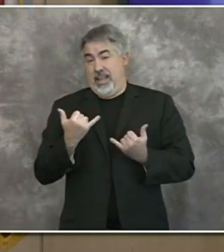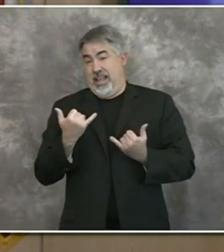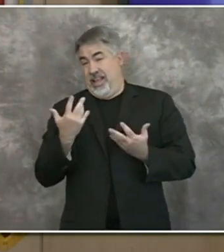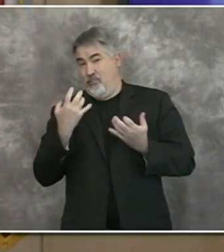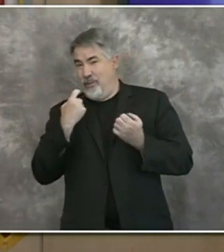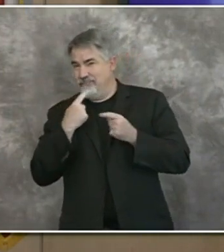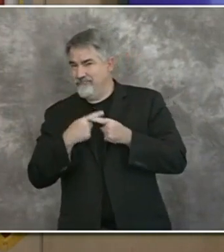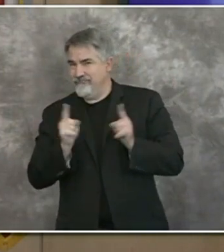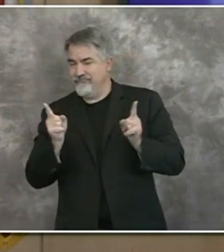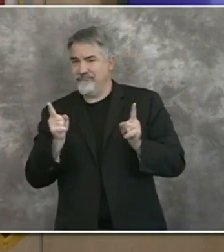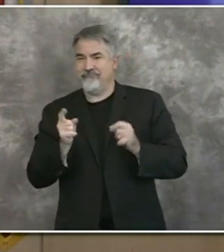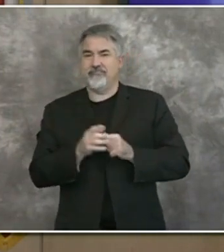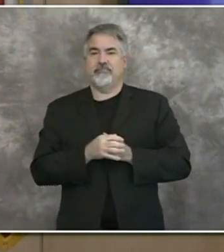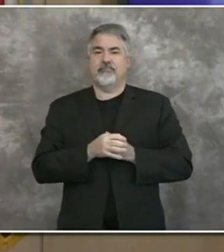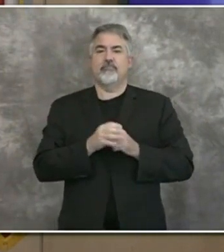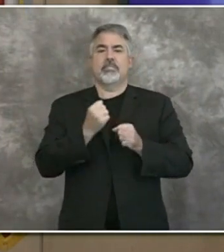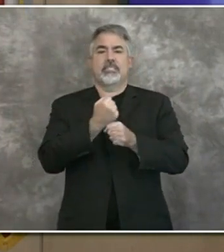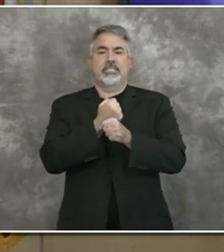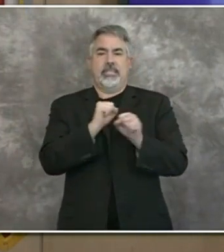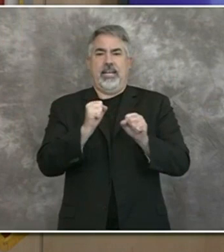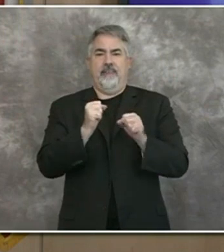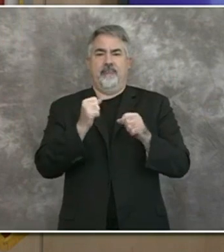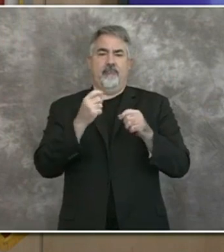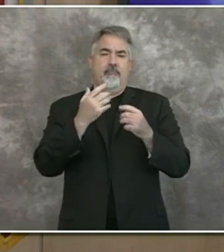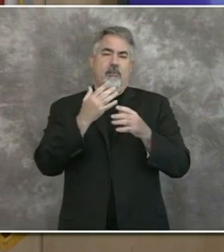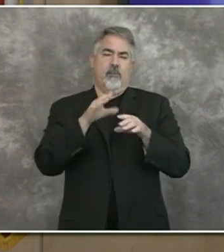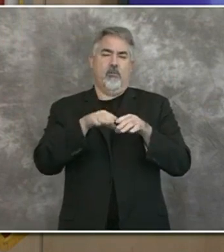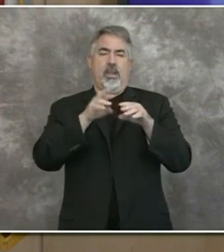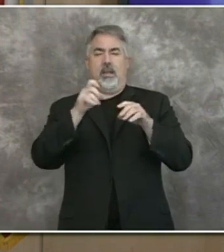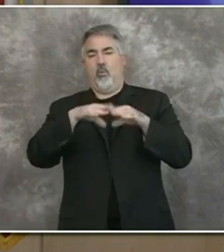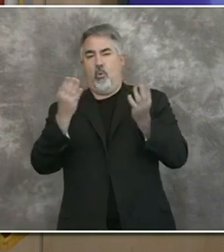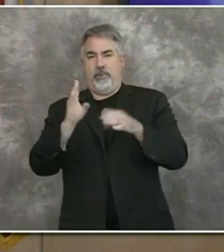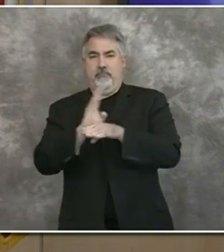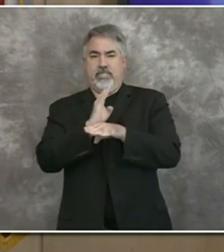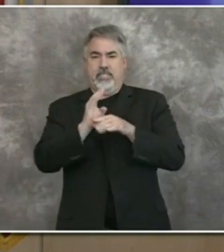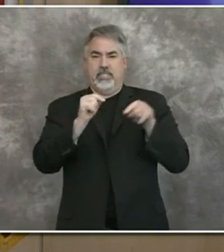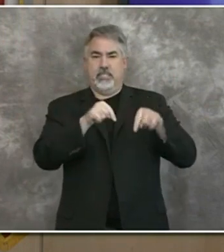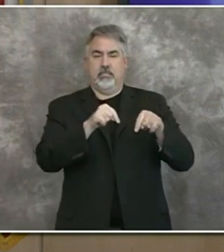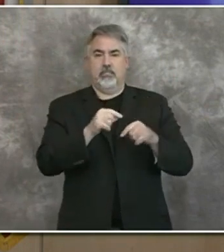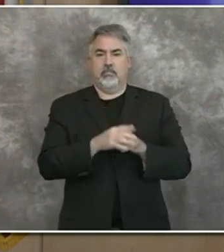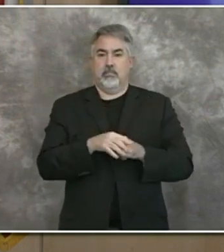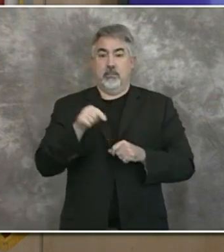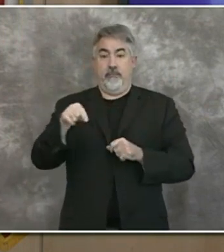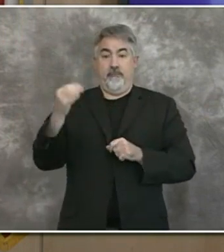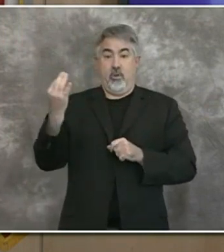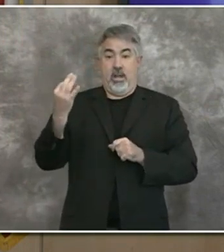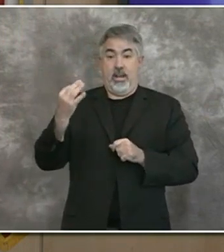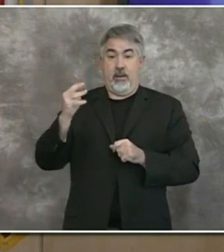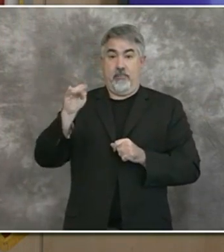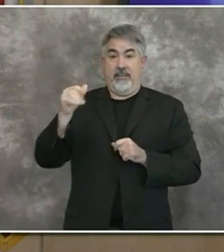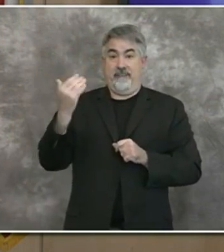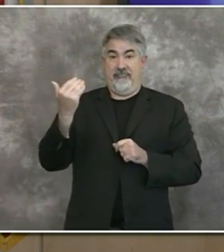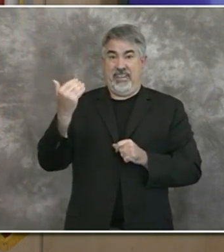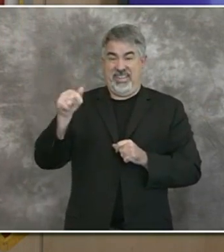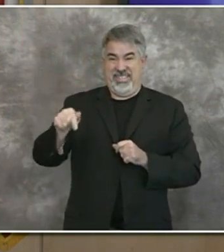OFFICIALS ARE PROVIDING THEIR UPDATE ON THE CORONAVIRUS SITUATION HERE. LET'S LISTEN IN LIVE COUNTY WILL BE GIVEN A SAFE REOPENING OF ITS COUNTY